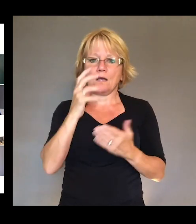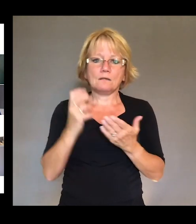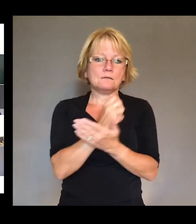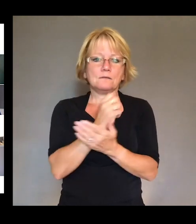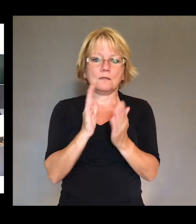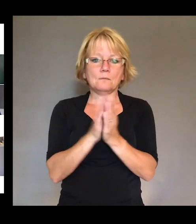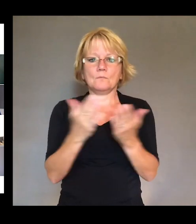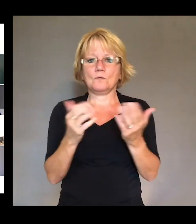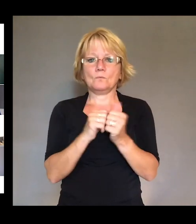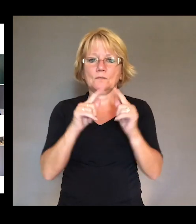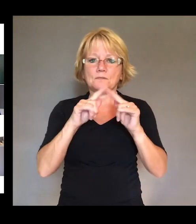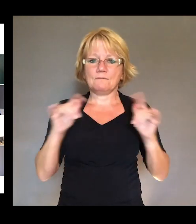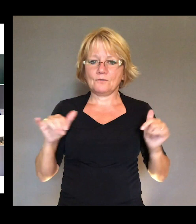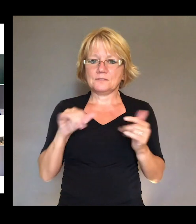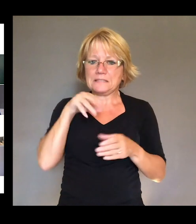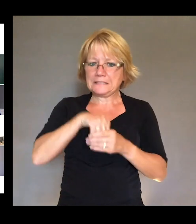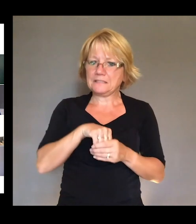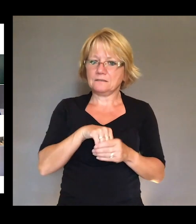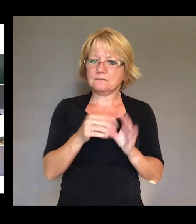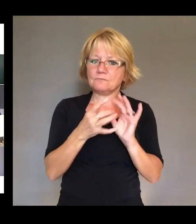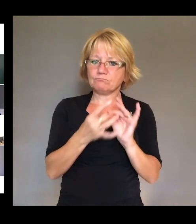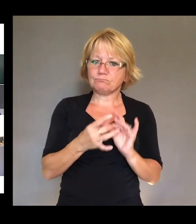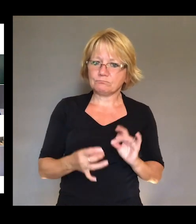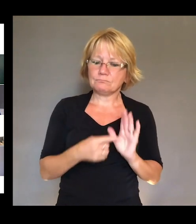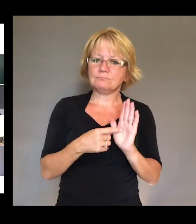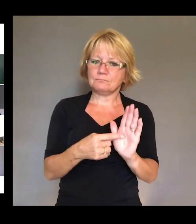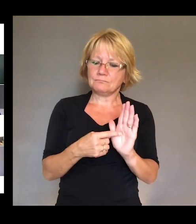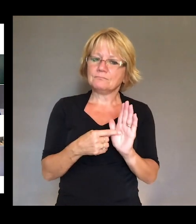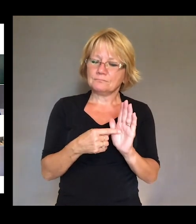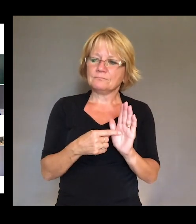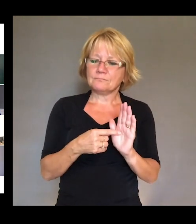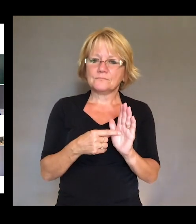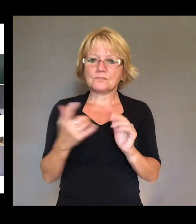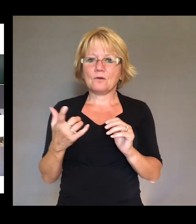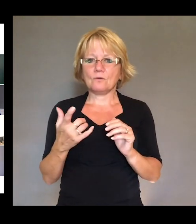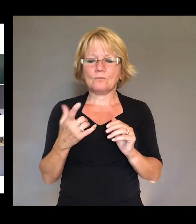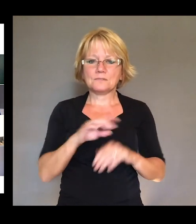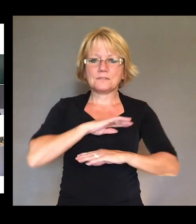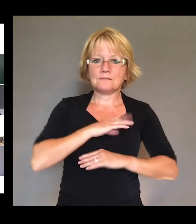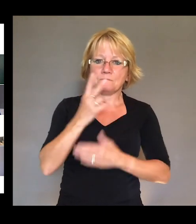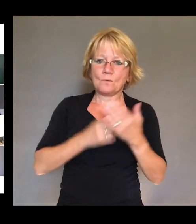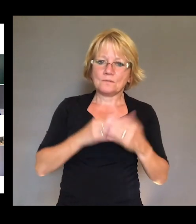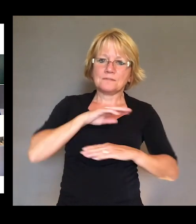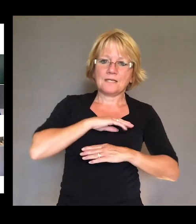So what's wrong with reading a book that has diversity promotion. And if that can act as a... It can cover both bases, right?